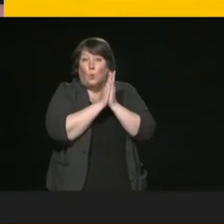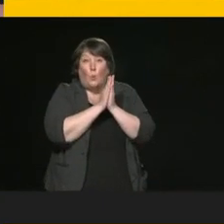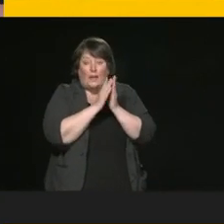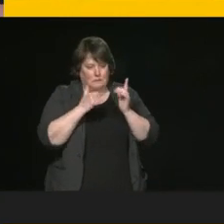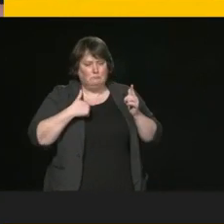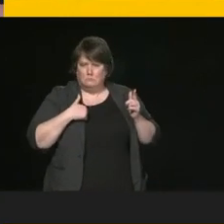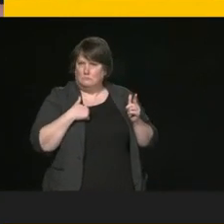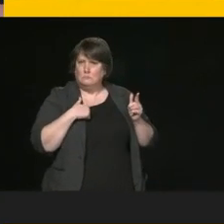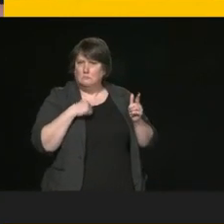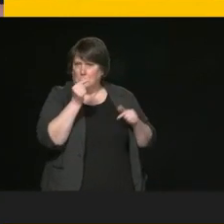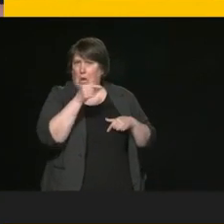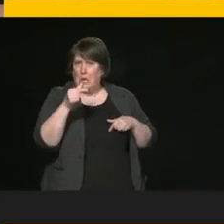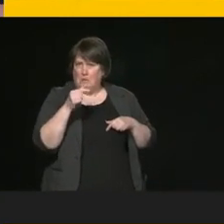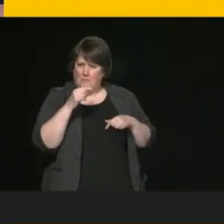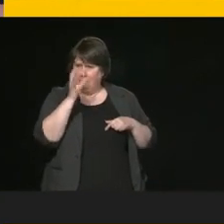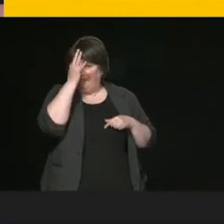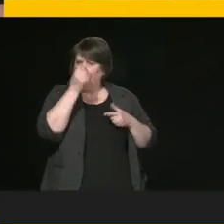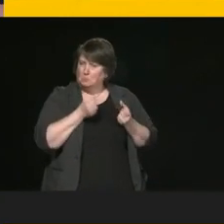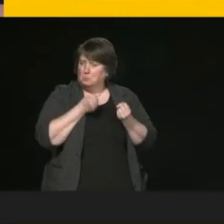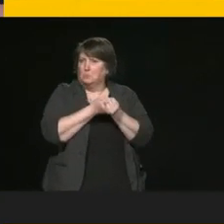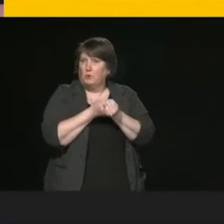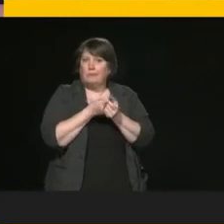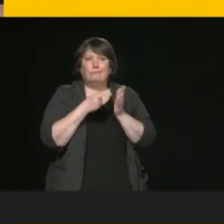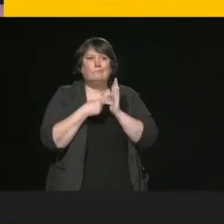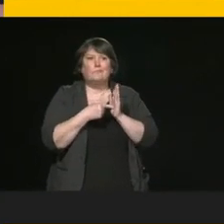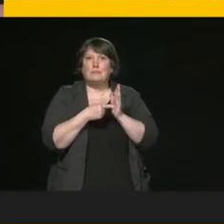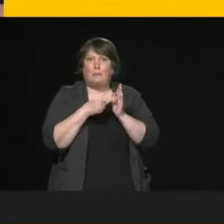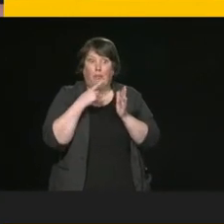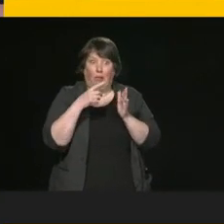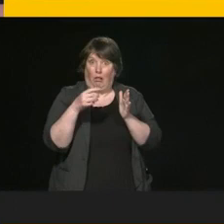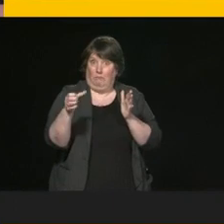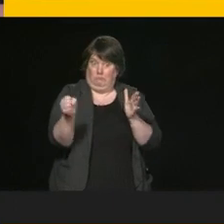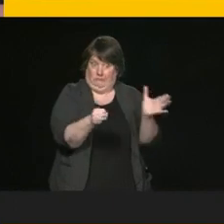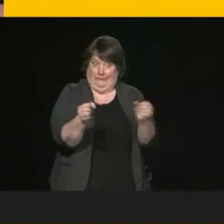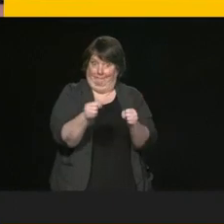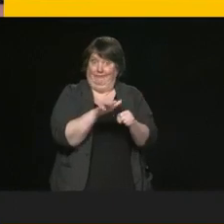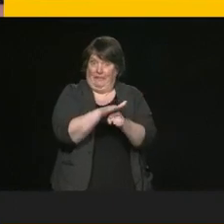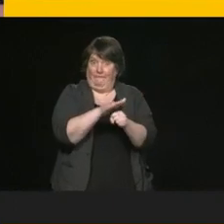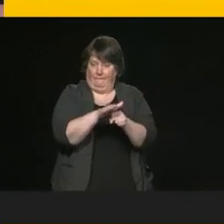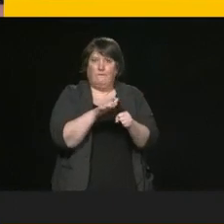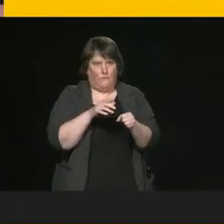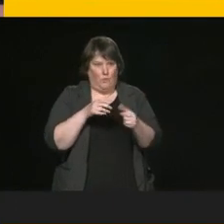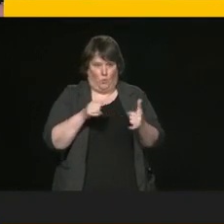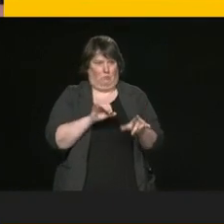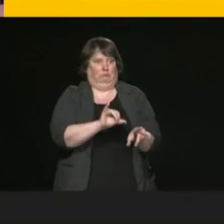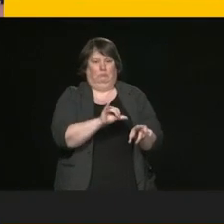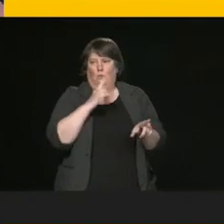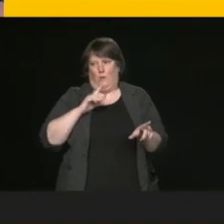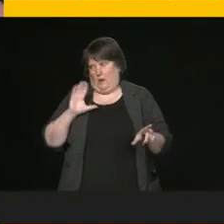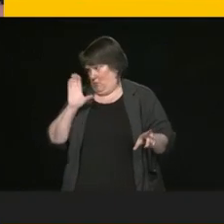SPECIAL REQUESTS THAT EACH PROVINCE AND TERRITORY POSES LIKE, FOR EXAMPLE, HUMAN